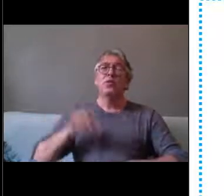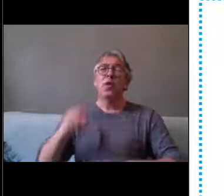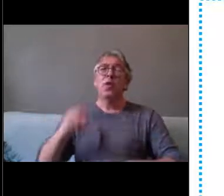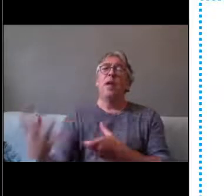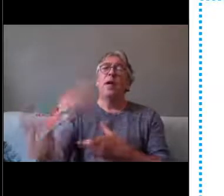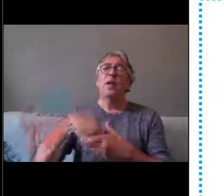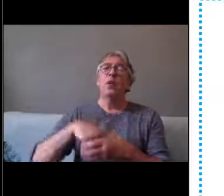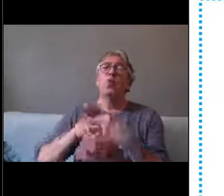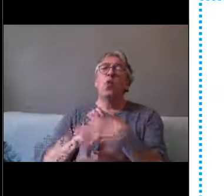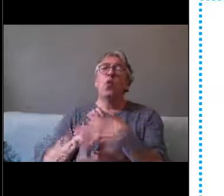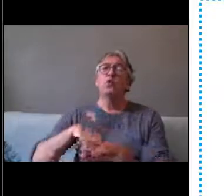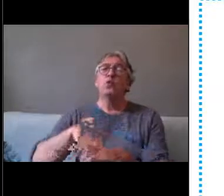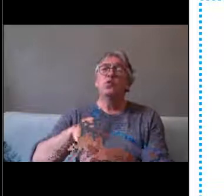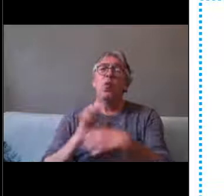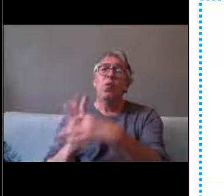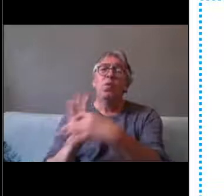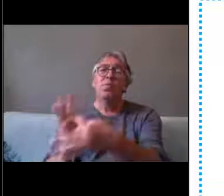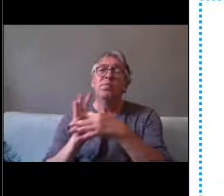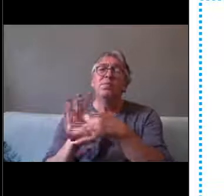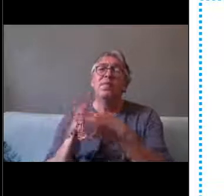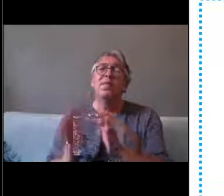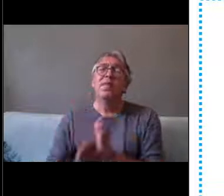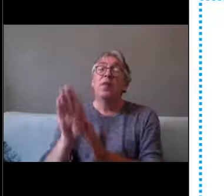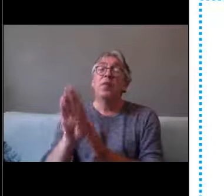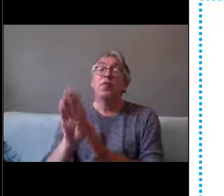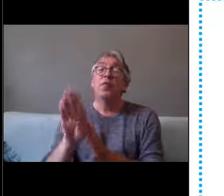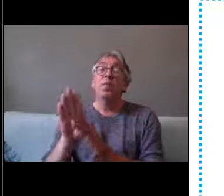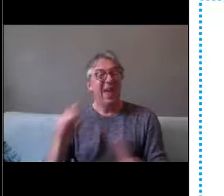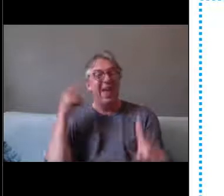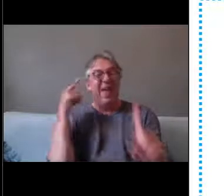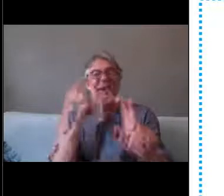It's designed for young people between 18 and 28